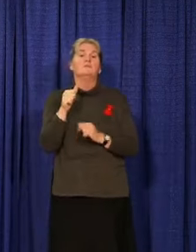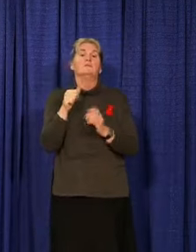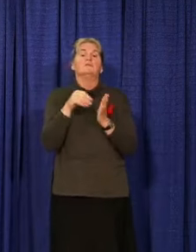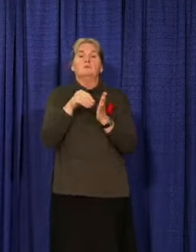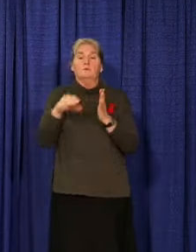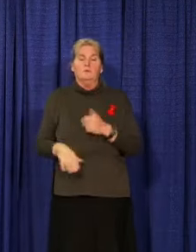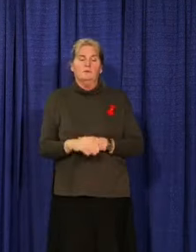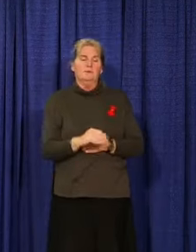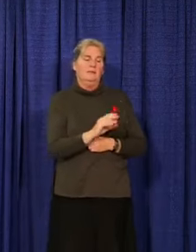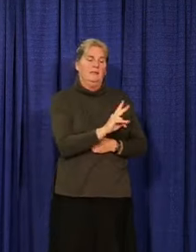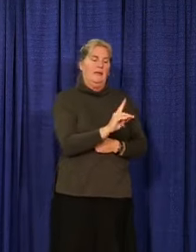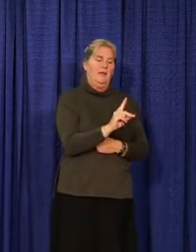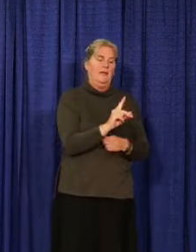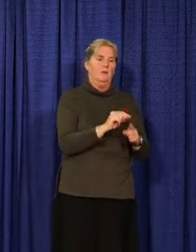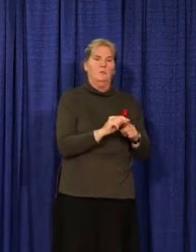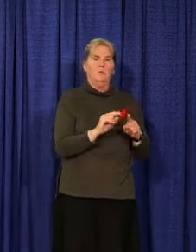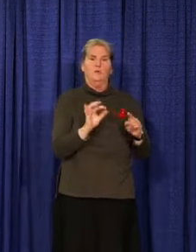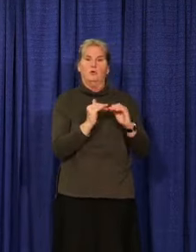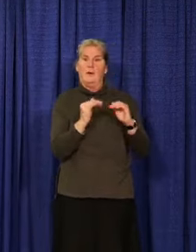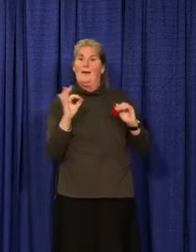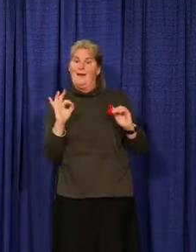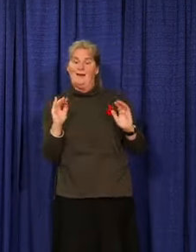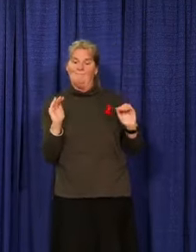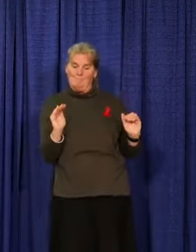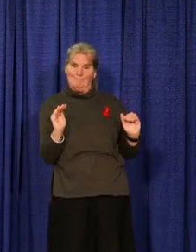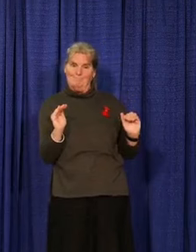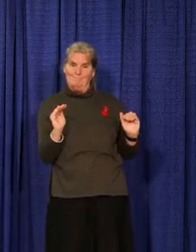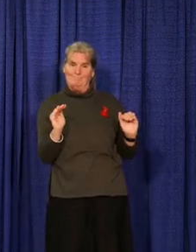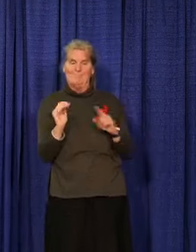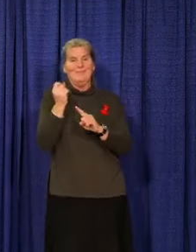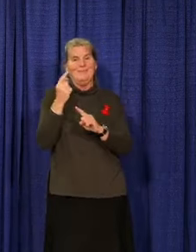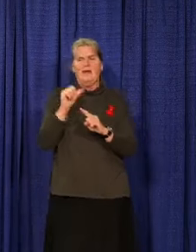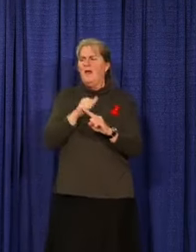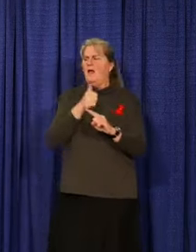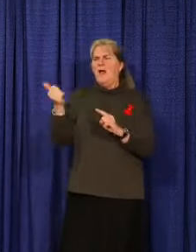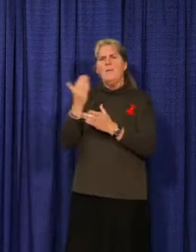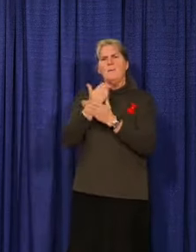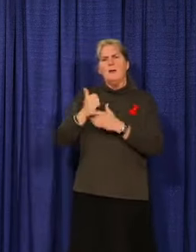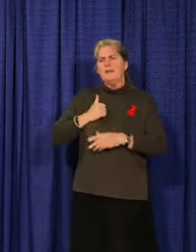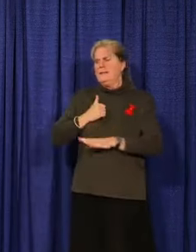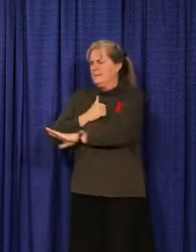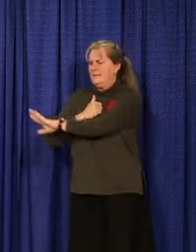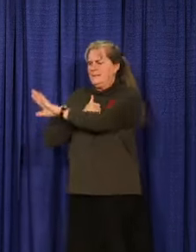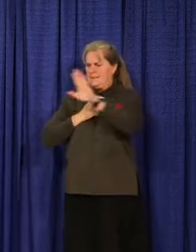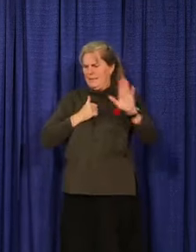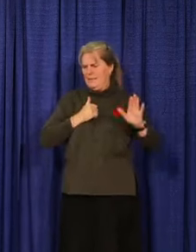kindergarten to grade nine. As with many jurisdictions across the country, some